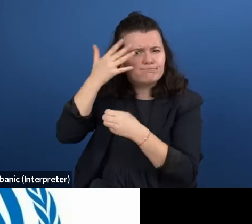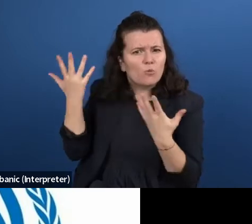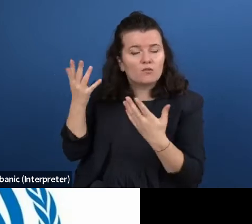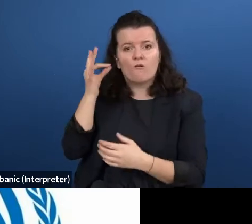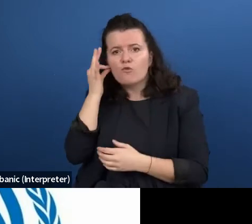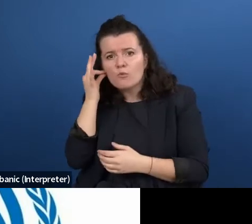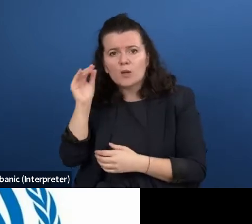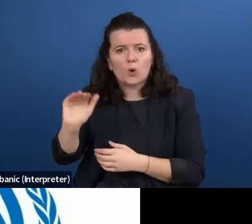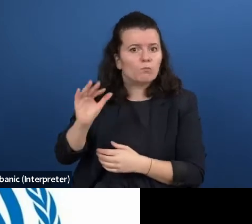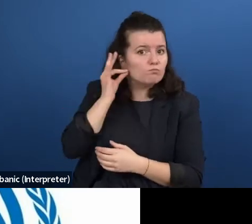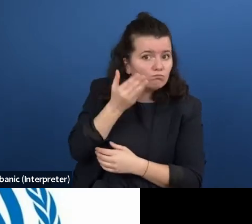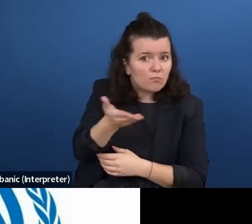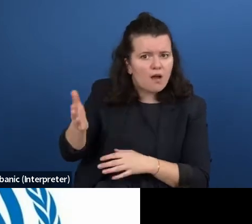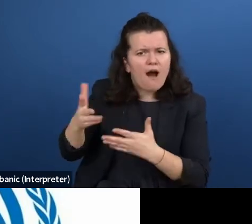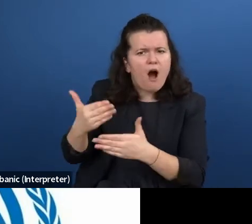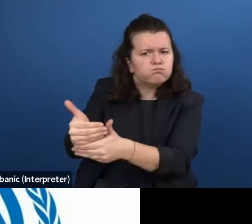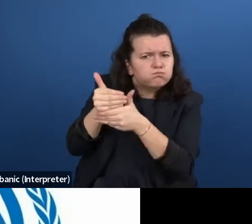You have the floor.